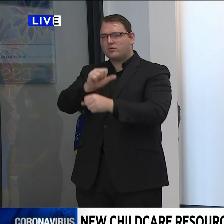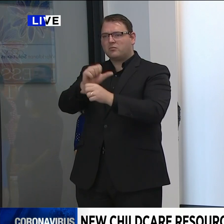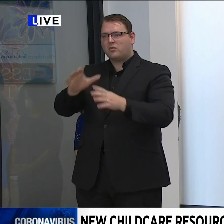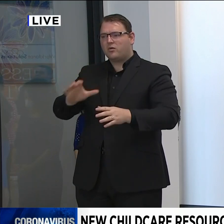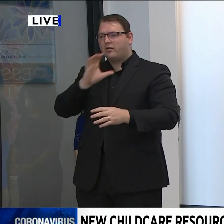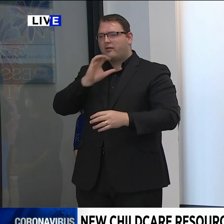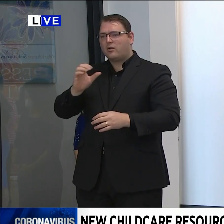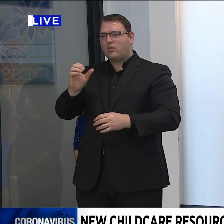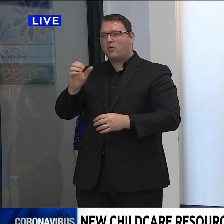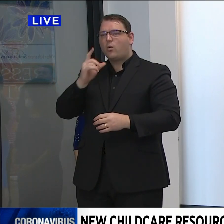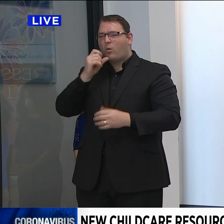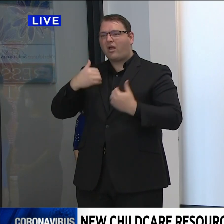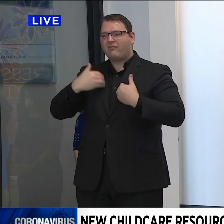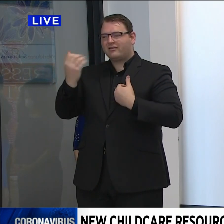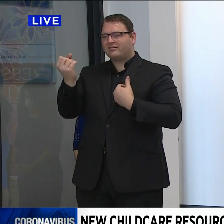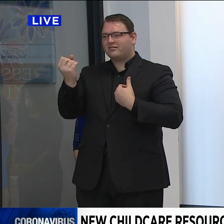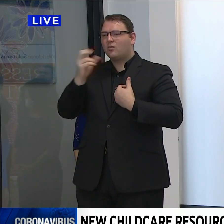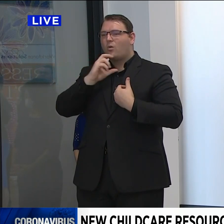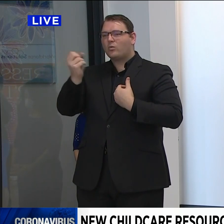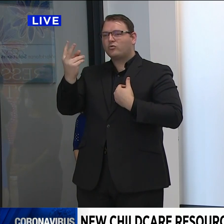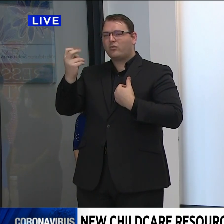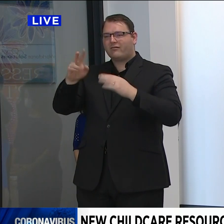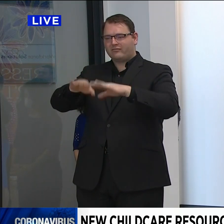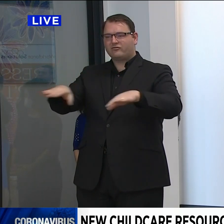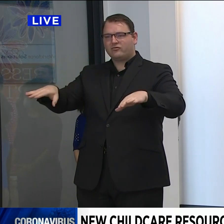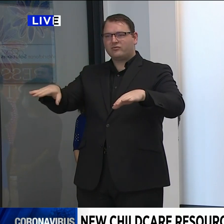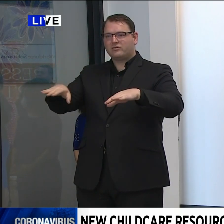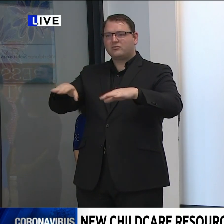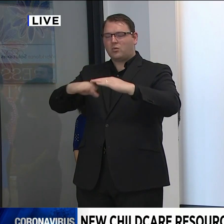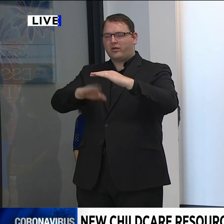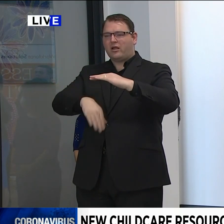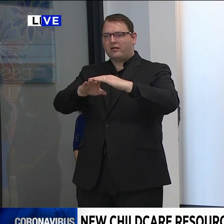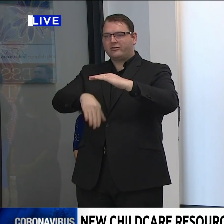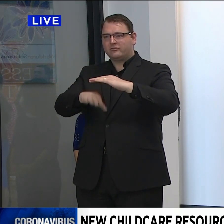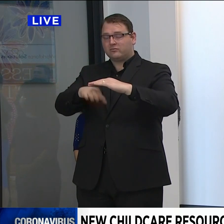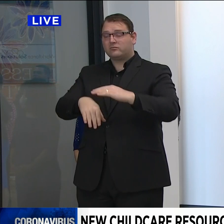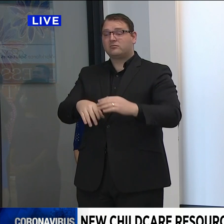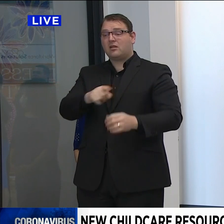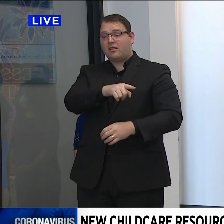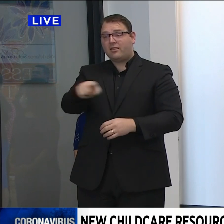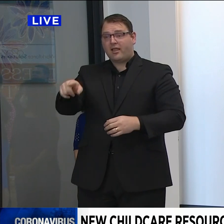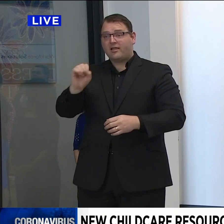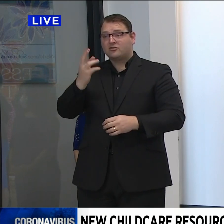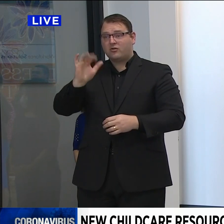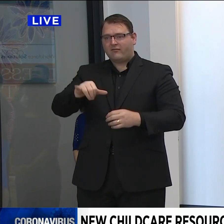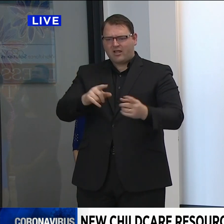of our public servants at the city of Houston issued a city of Houston issued a citywide survey to identify the citywide survey to identify the child